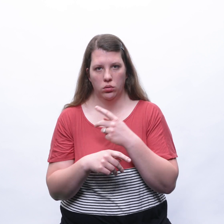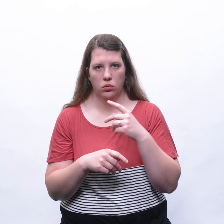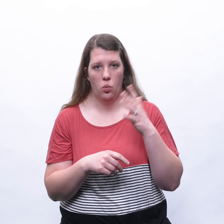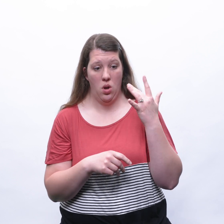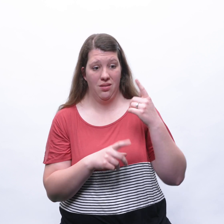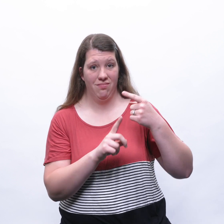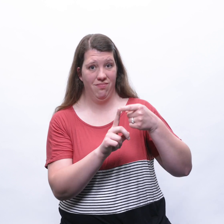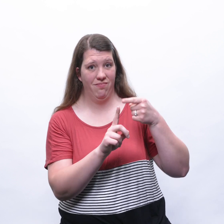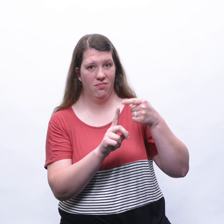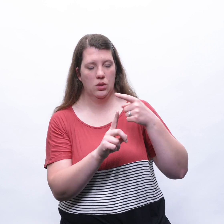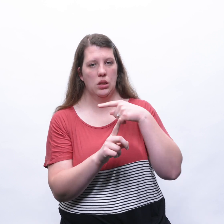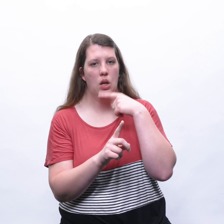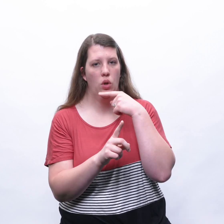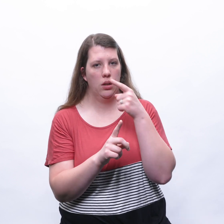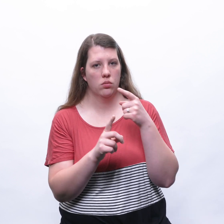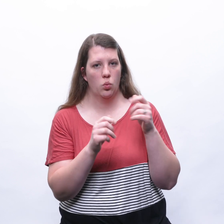The second experience was even worse from the first.